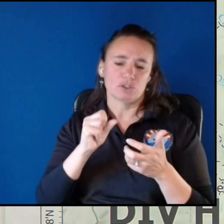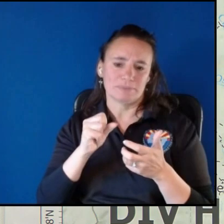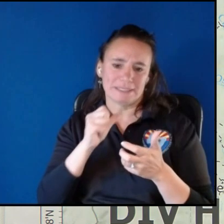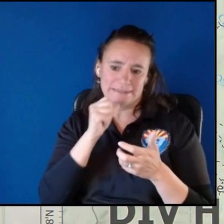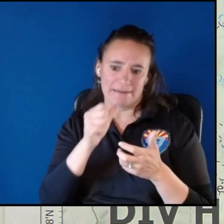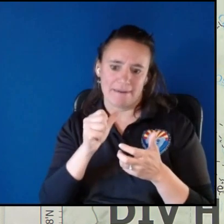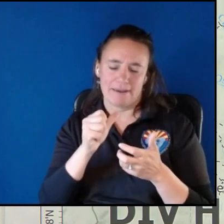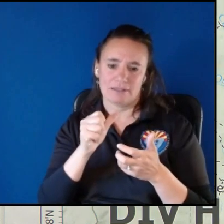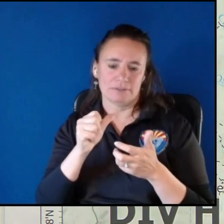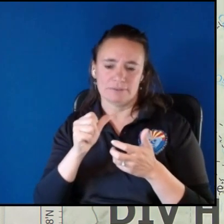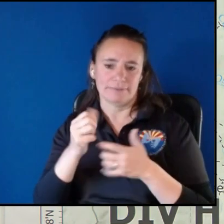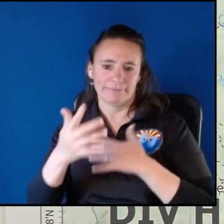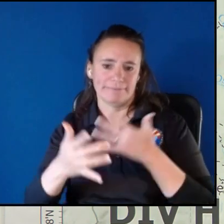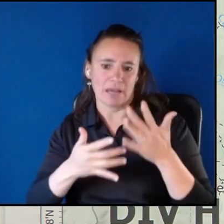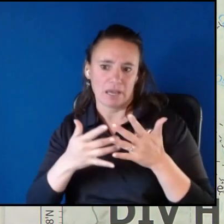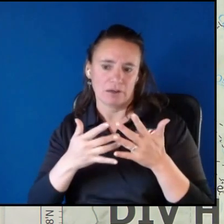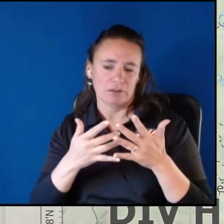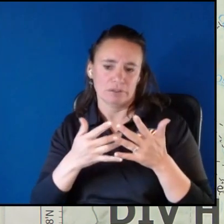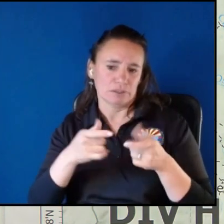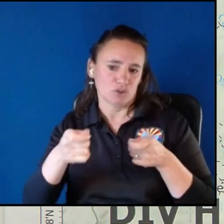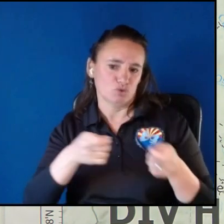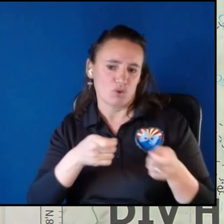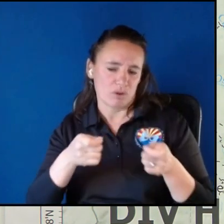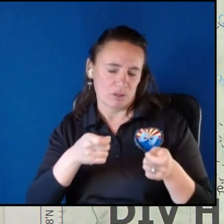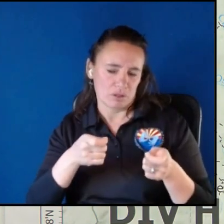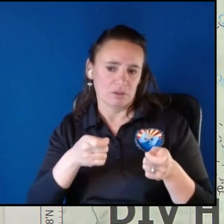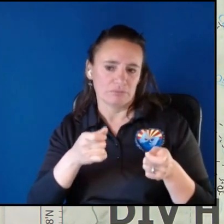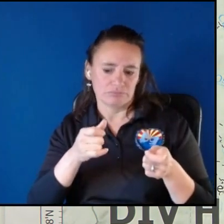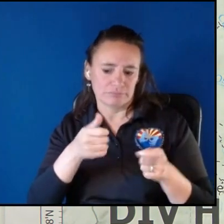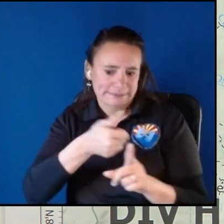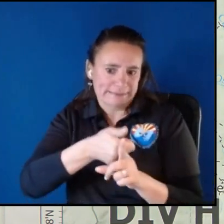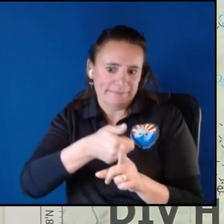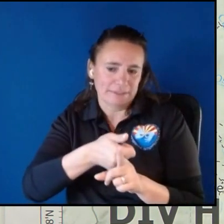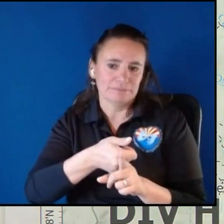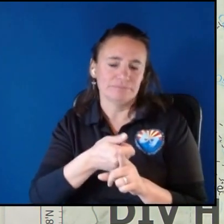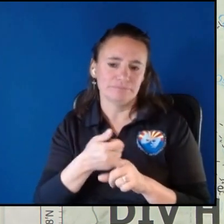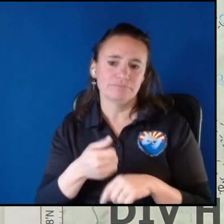we're developing a plan as needed, to bring fire down along